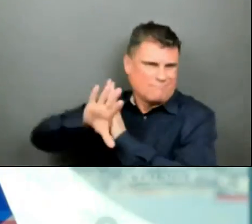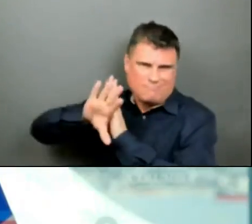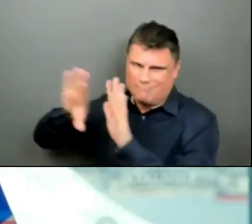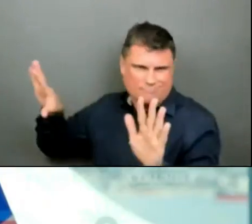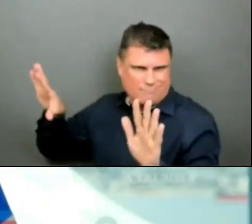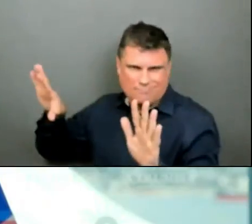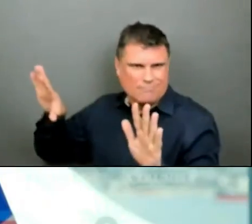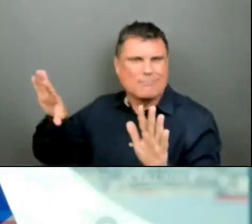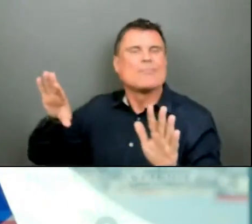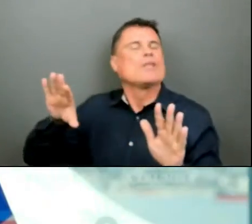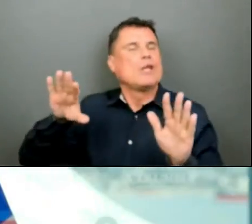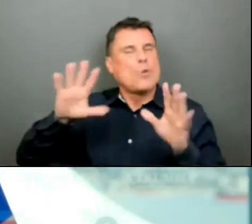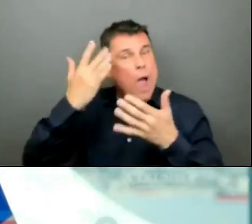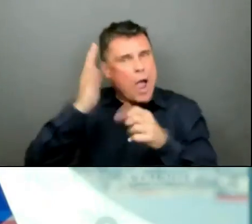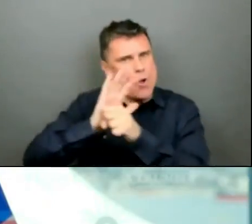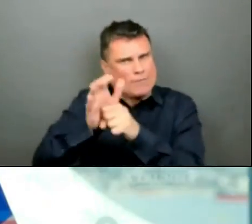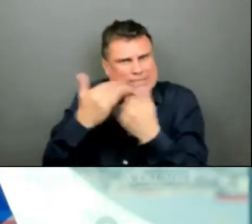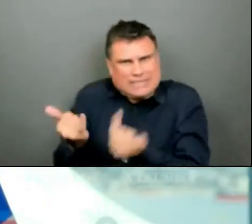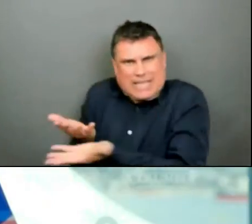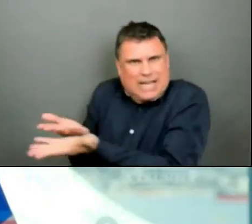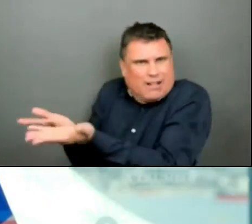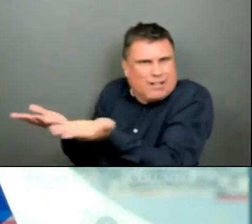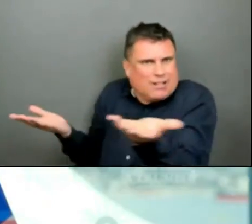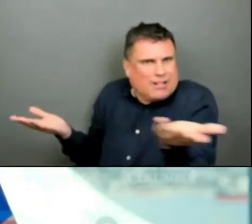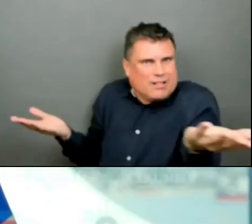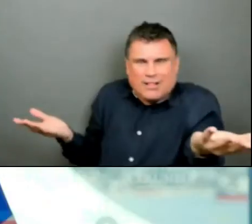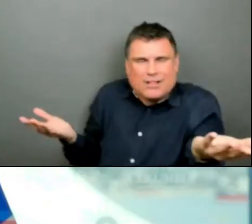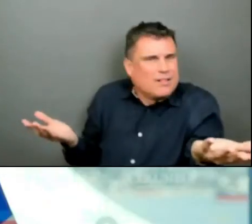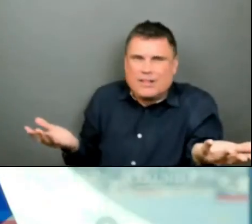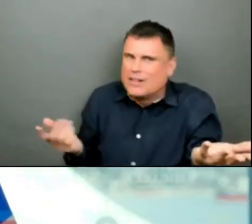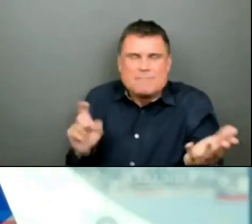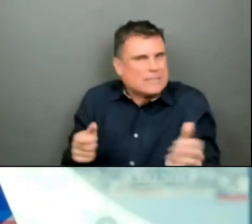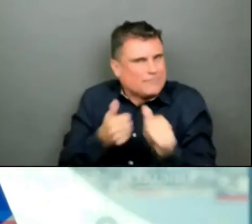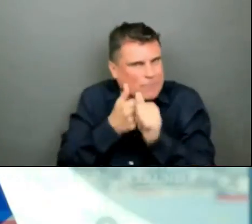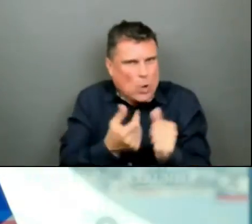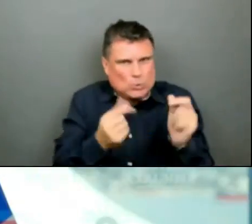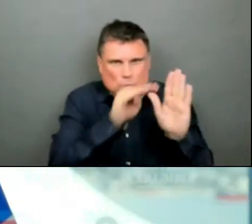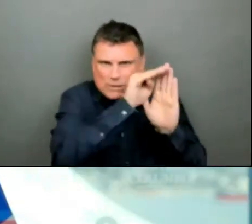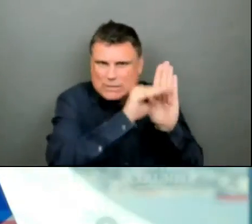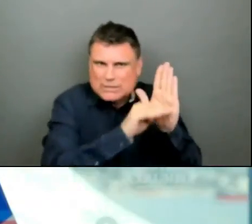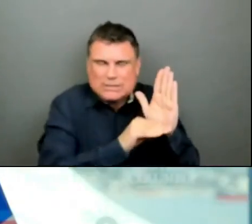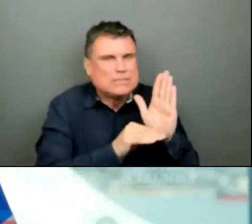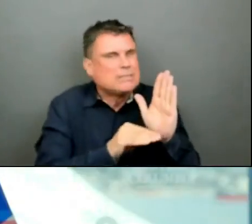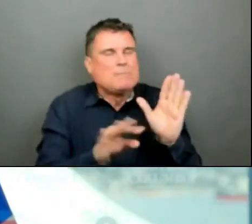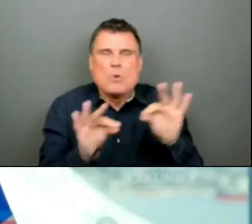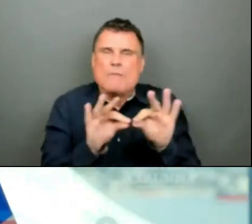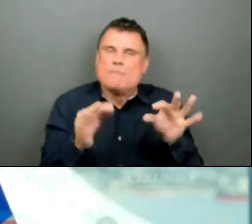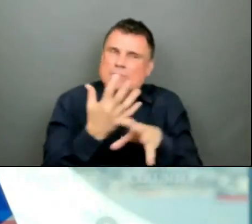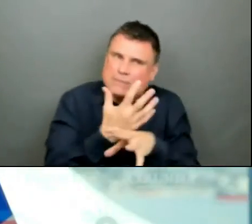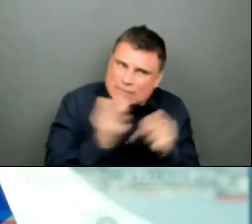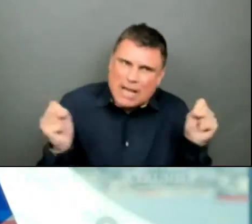cannot put each other at risk, cannot under mind the vaccine's effectiveness. That is the safest route to move forward.